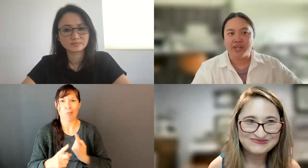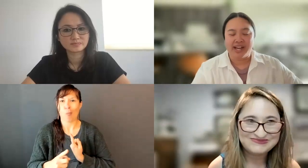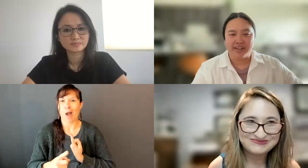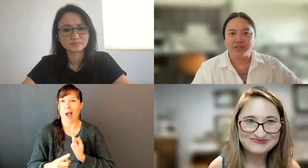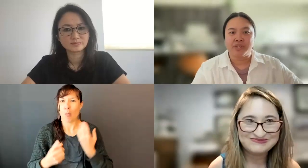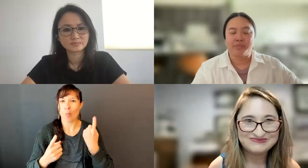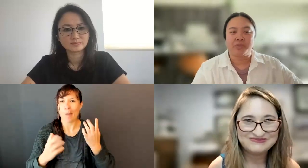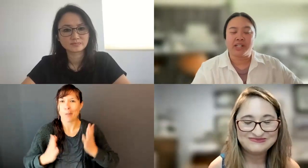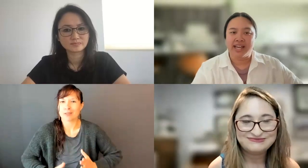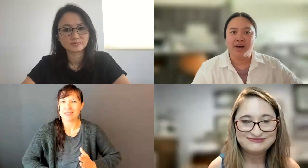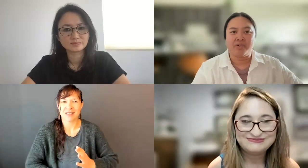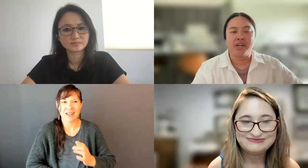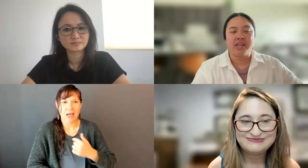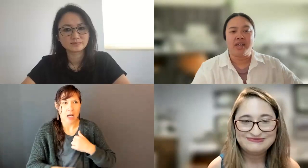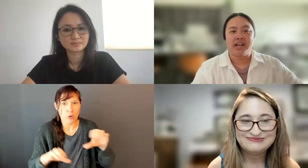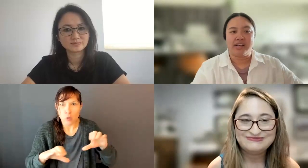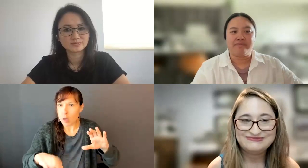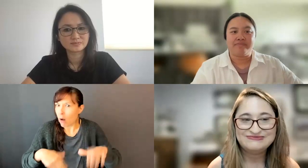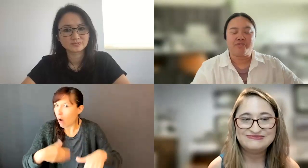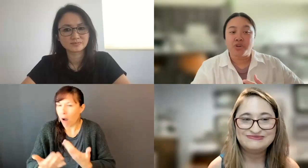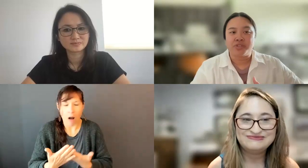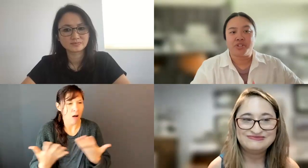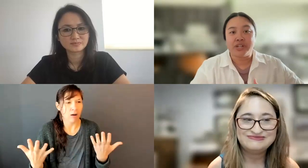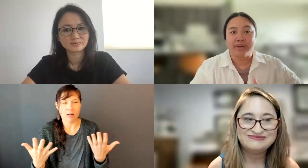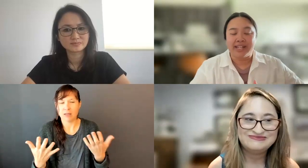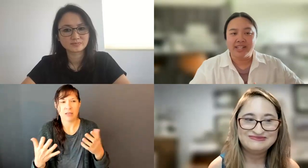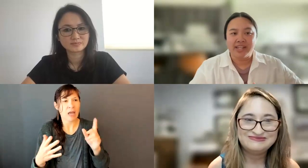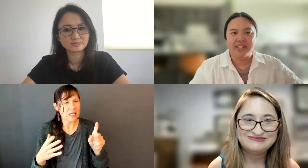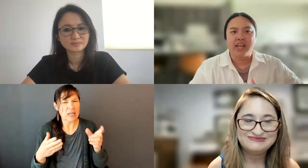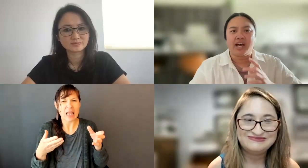and we have to be able to allow for those good and bad days.